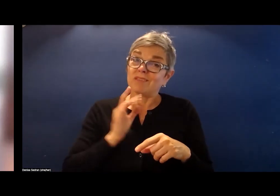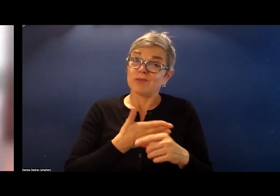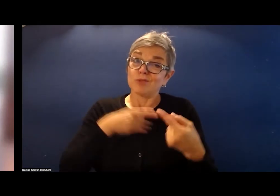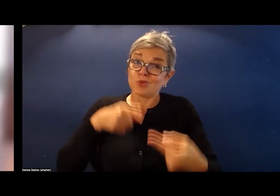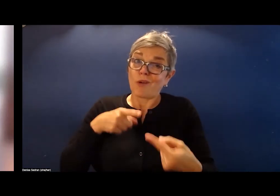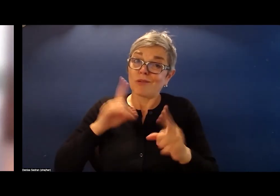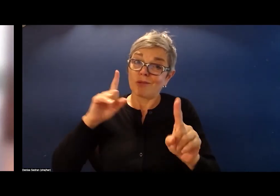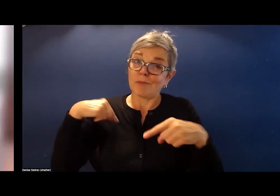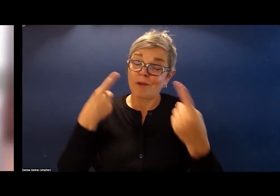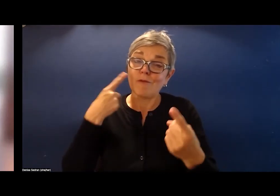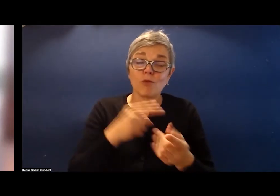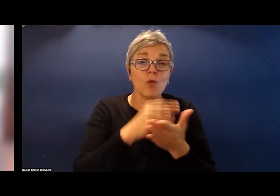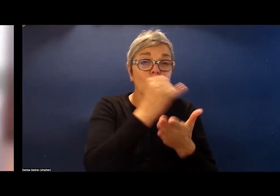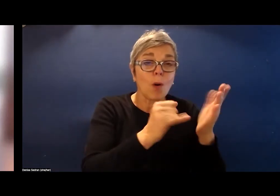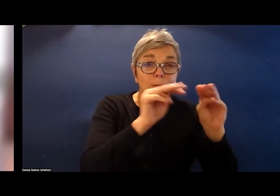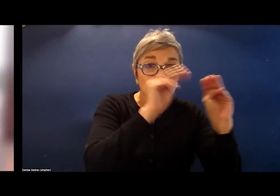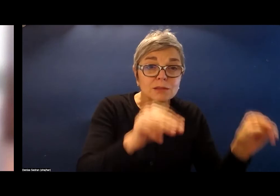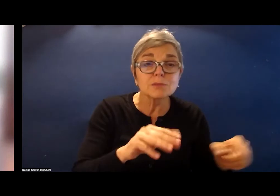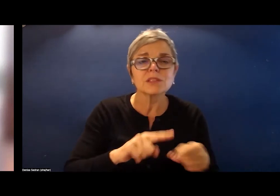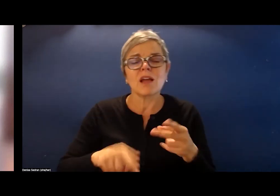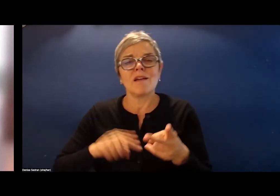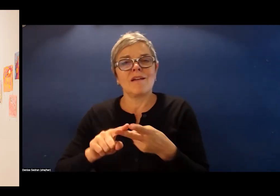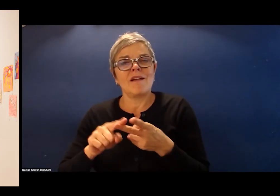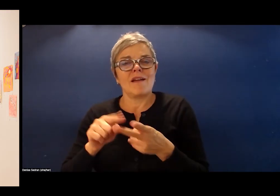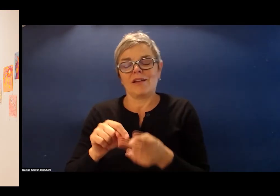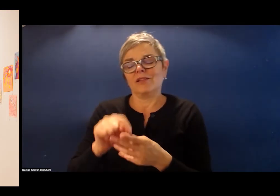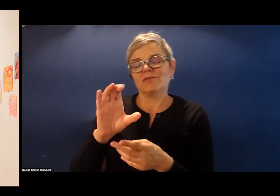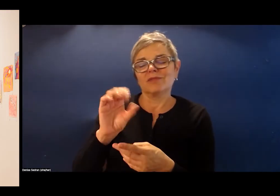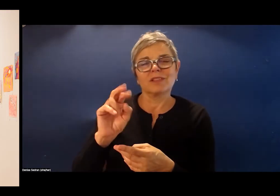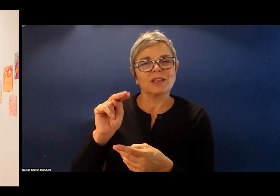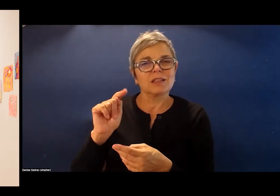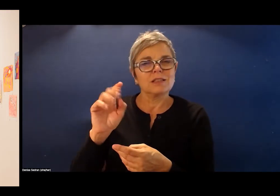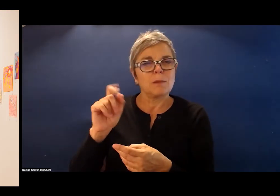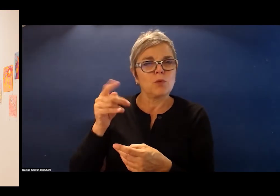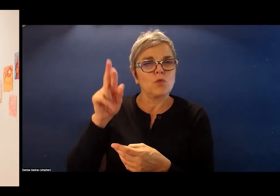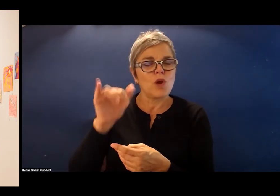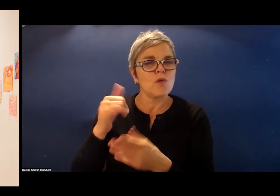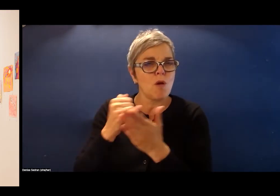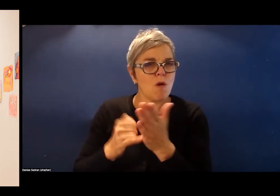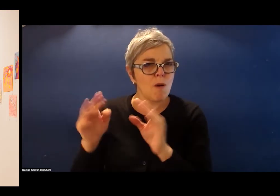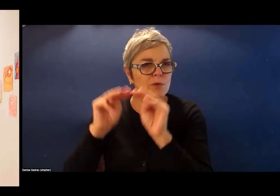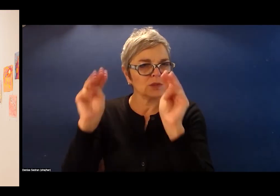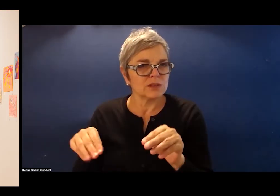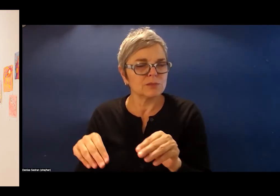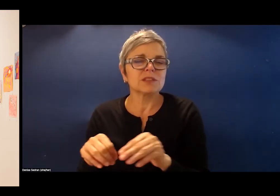and other kinds of spaces as opposed to history museums or science museums, which are very good at engagement